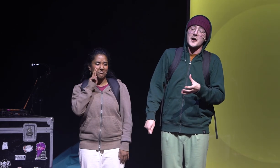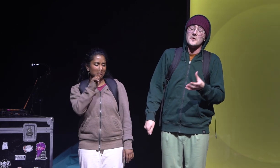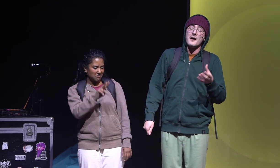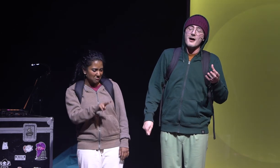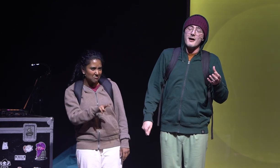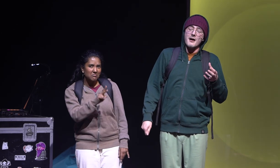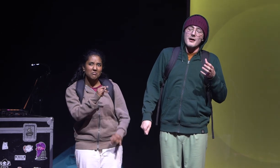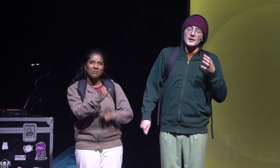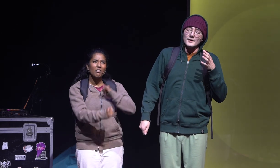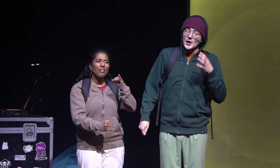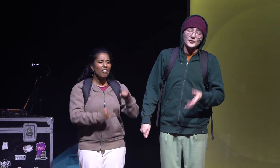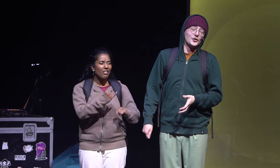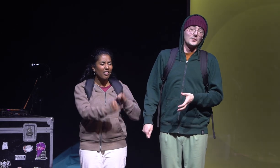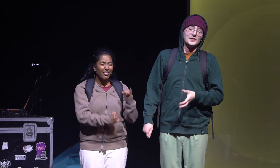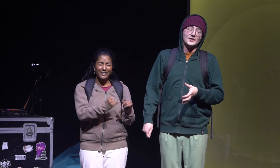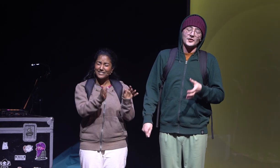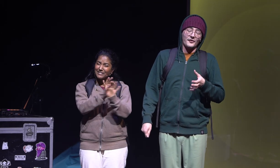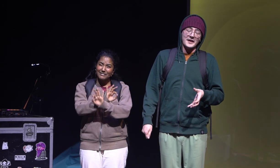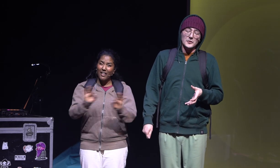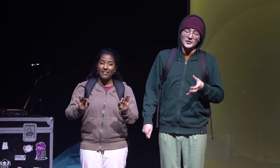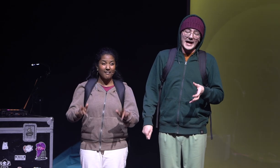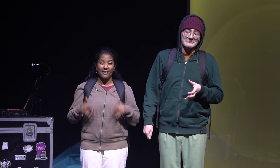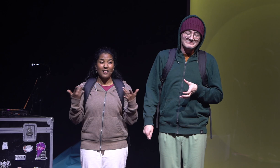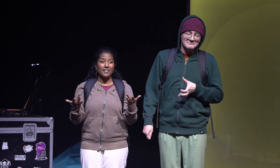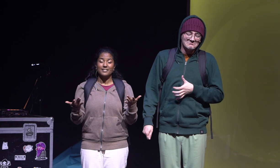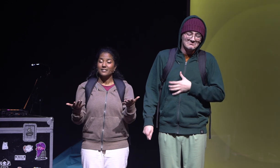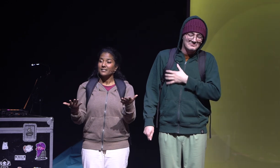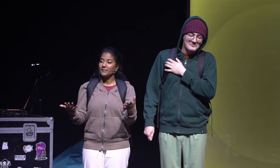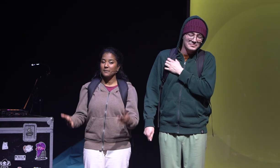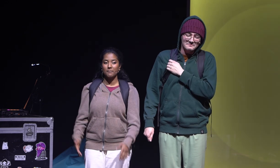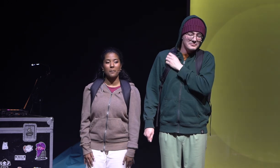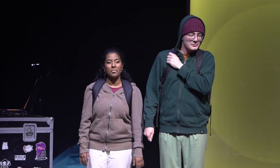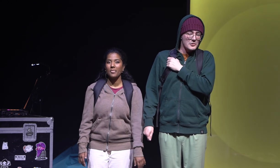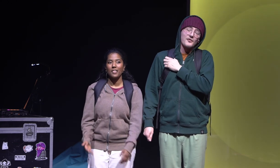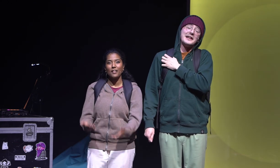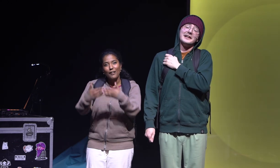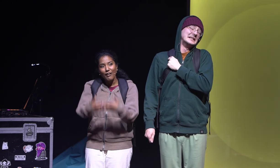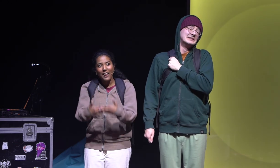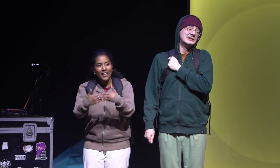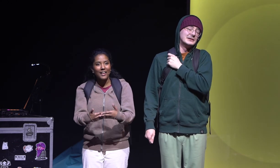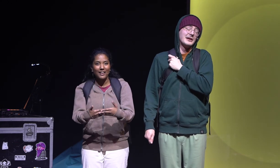there's no judgment. It just feels dead friendly, like everyone's